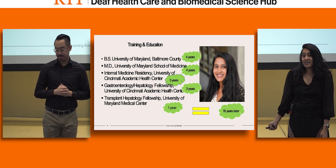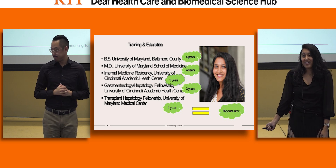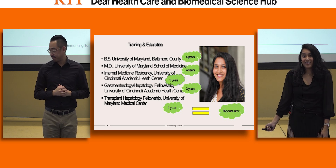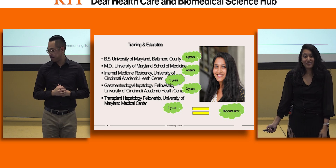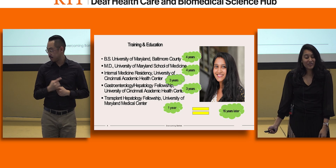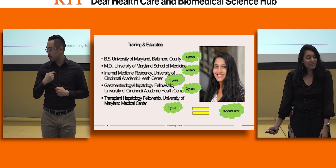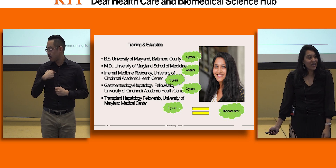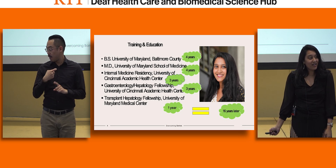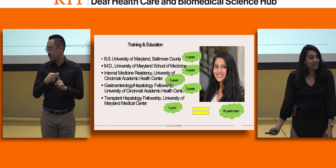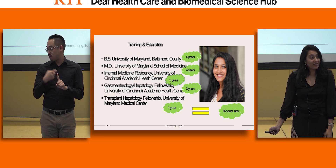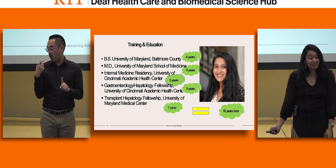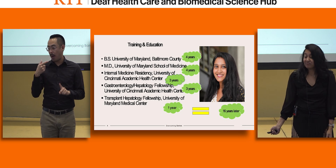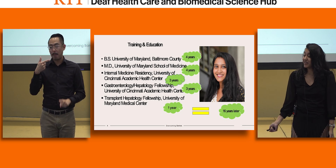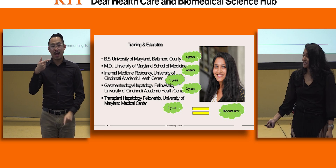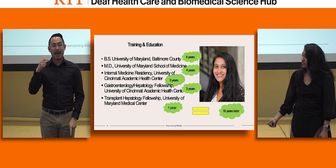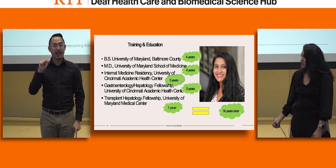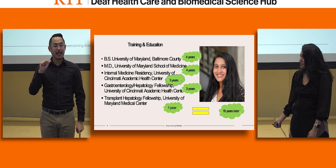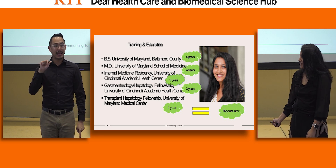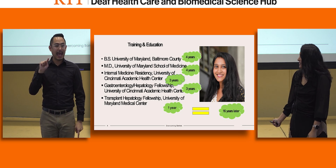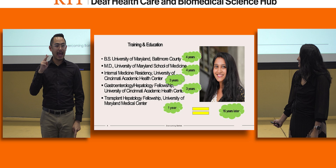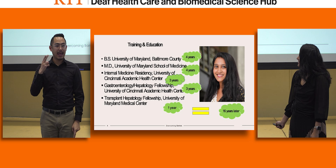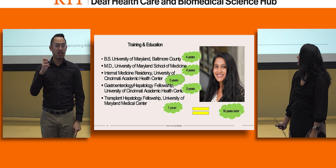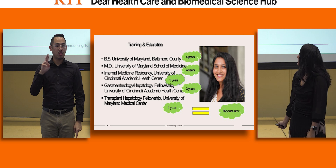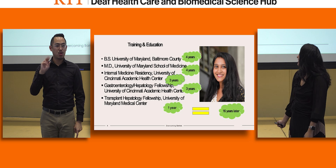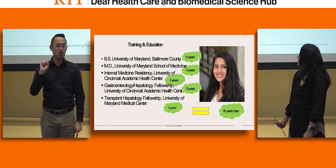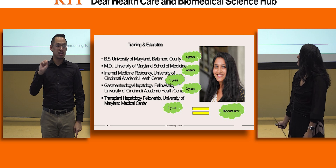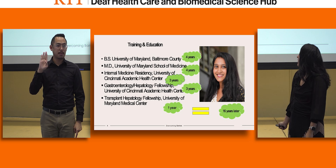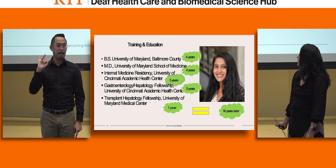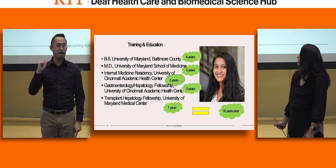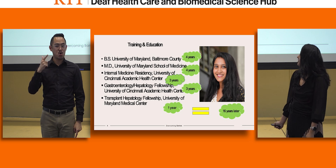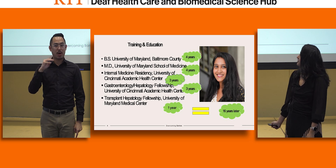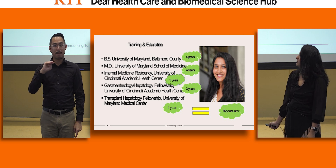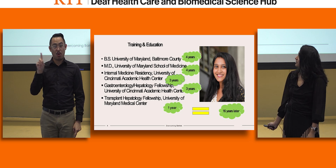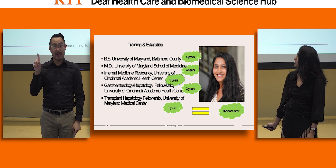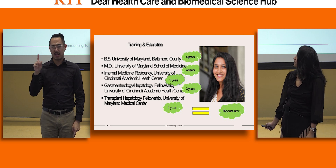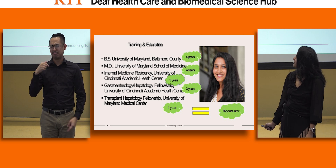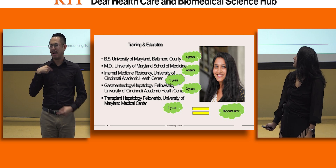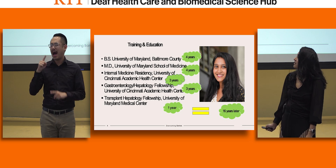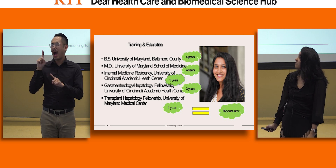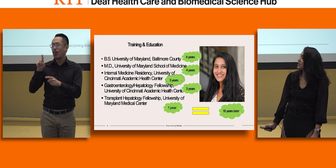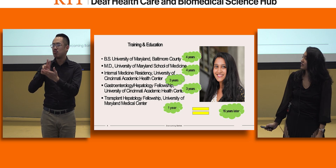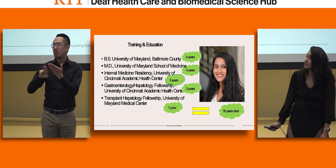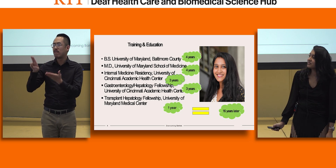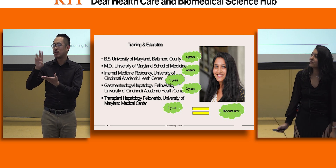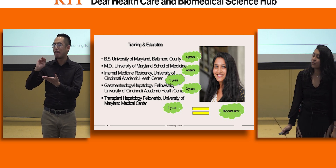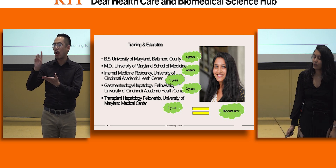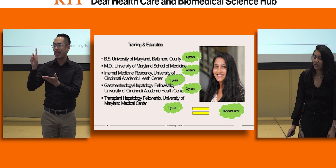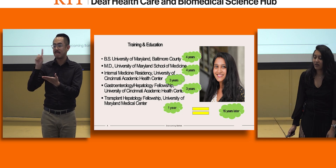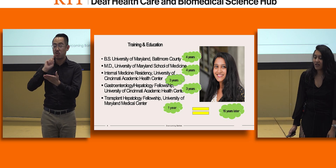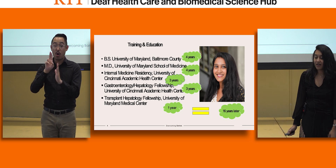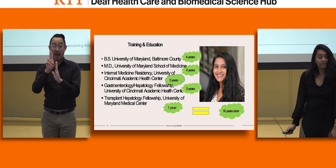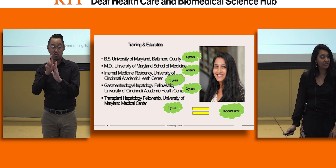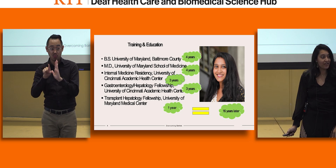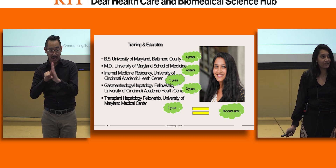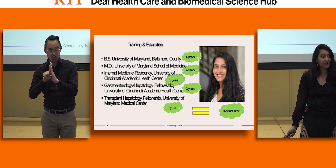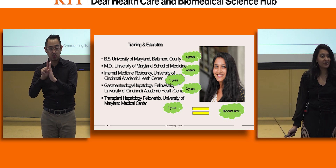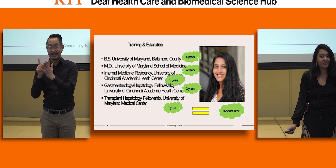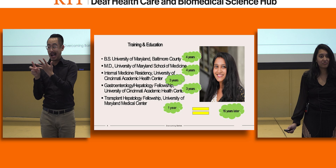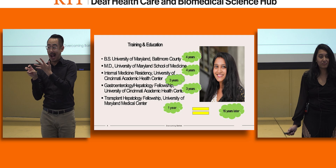So, I hail from Gaithersburg, Maryland. I went to the University of Maryland for undergraduate